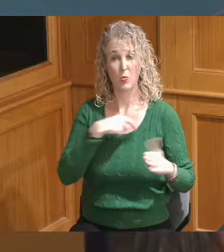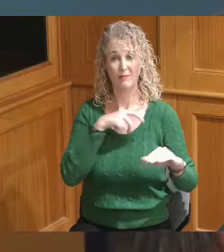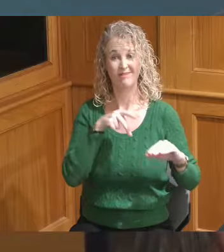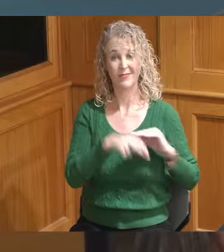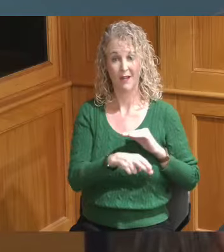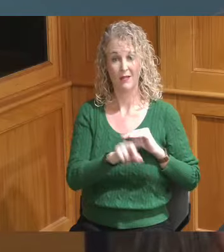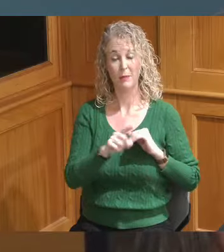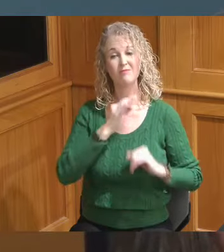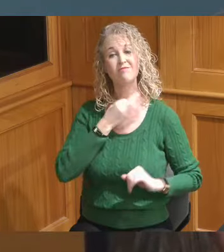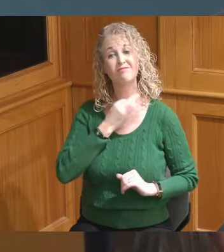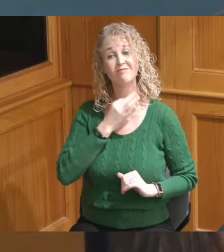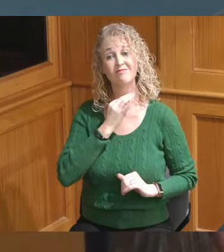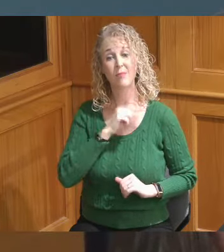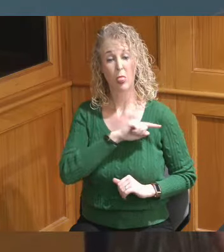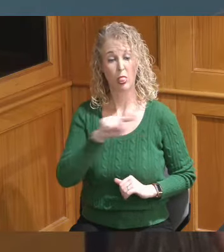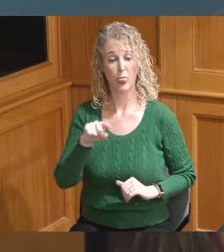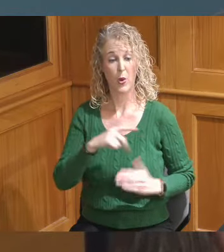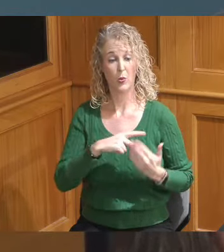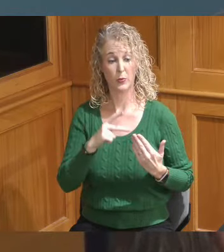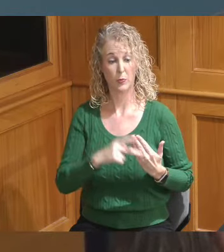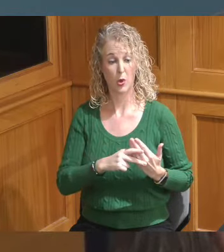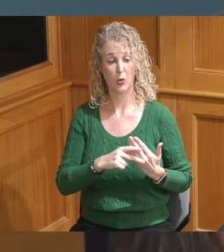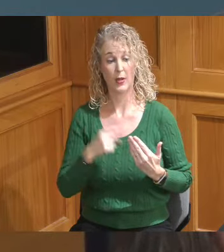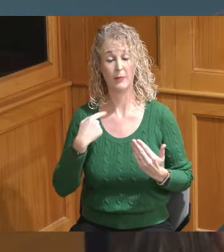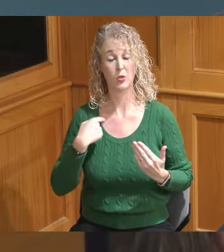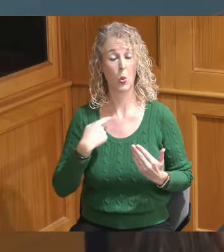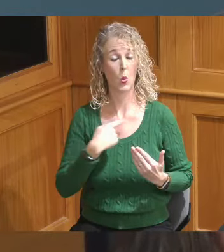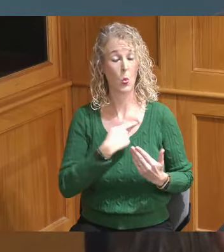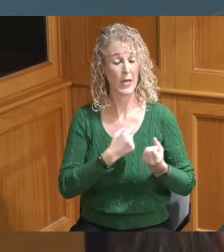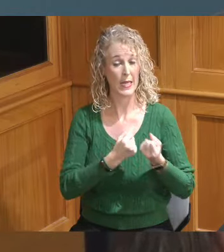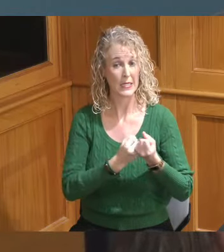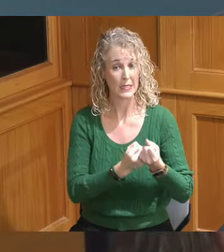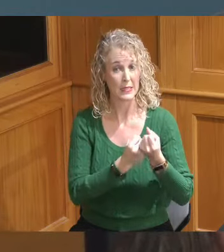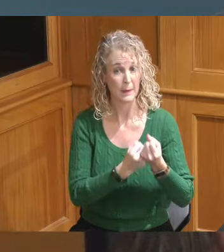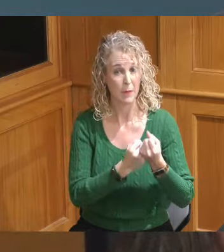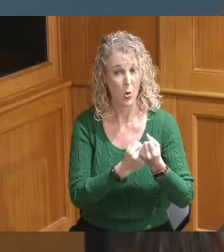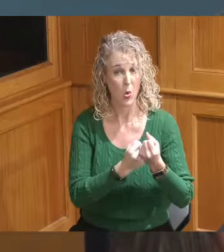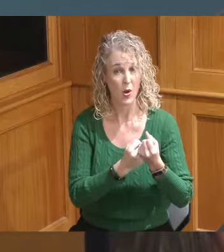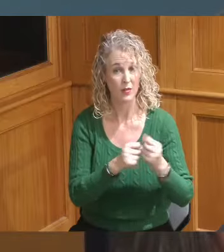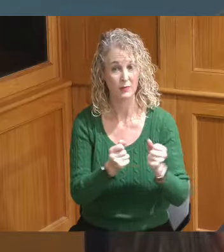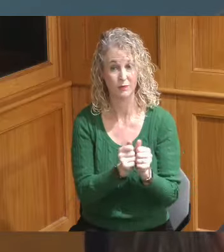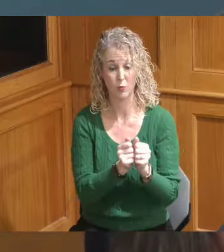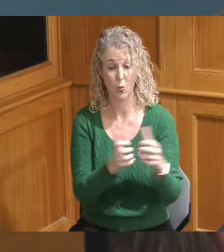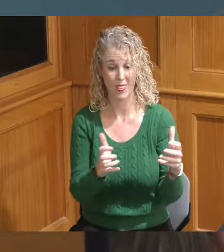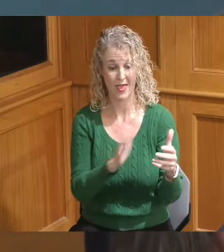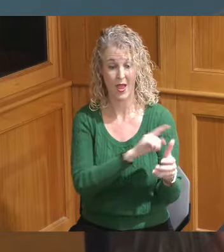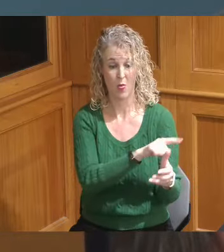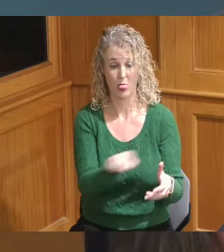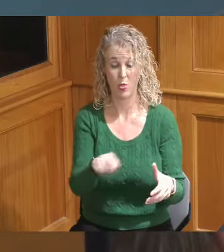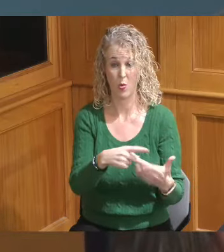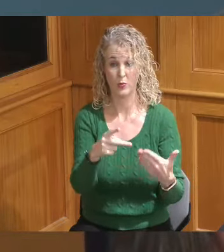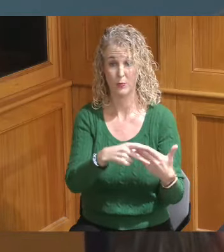we going to continue to undergard these different programs? They were doing well before we gave them